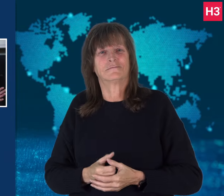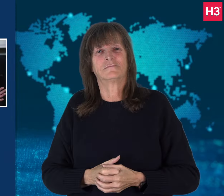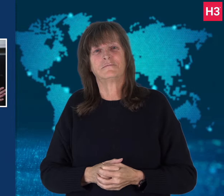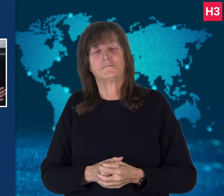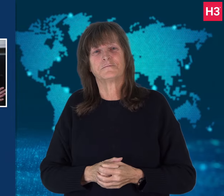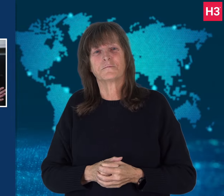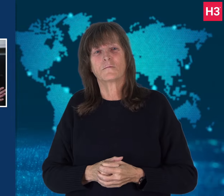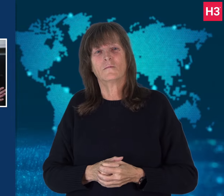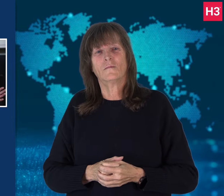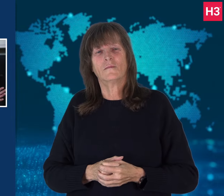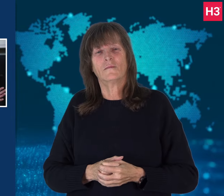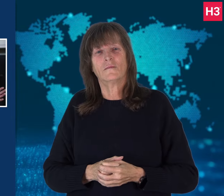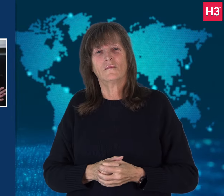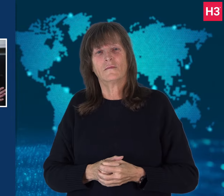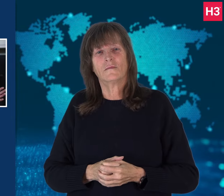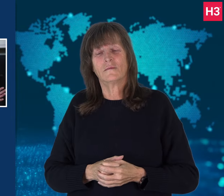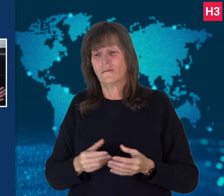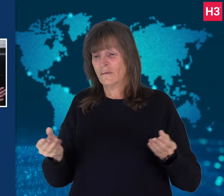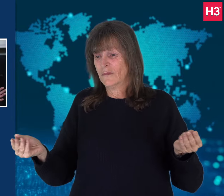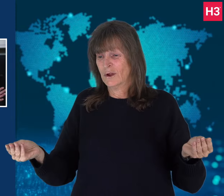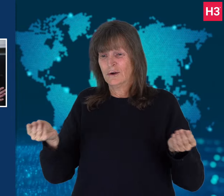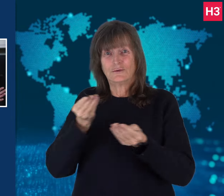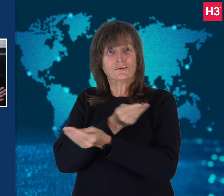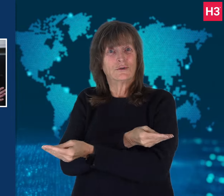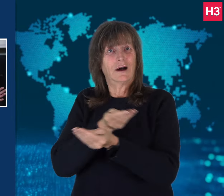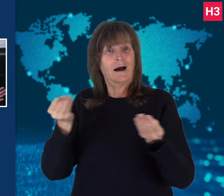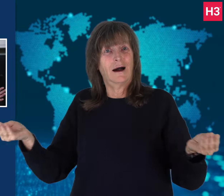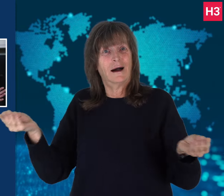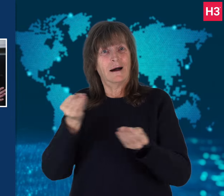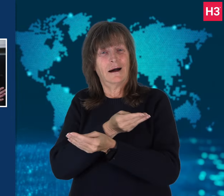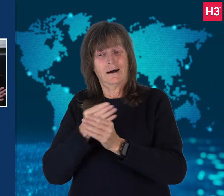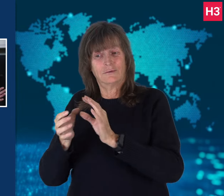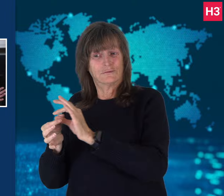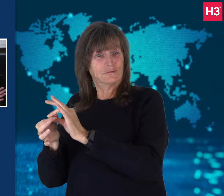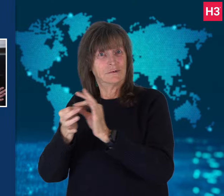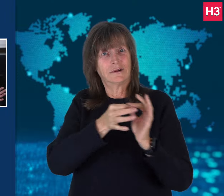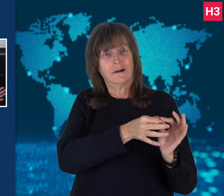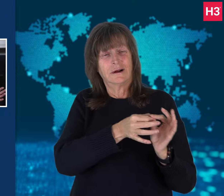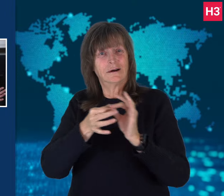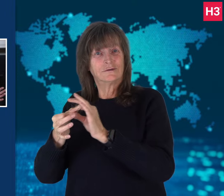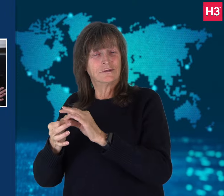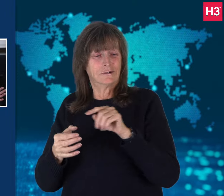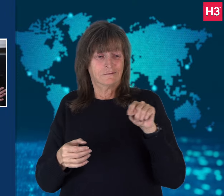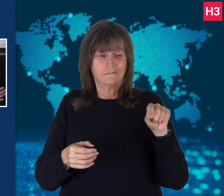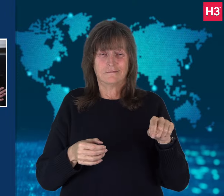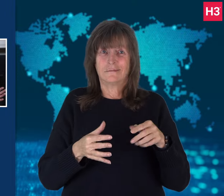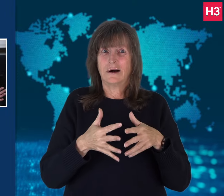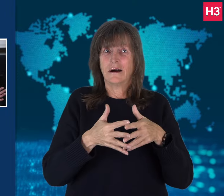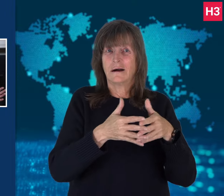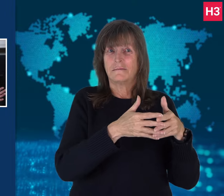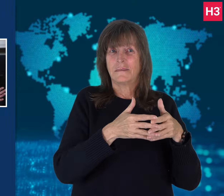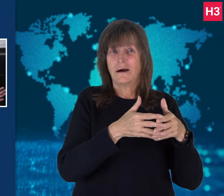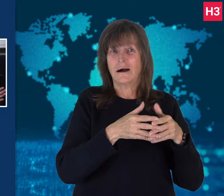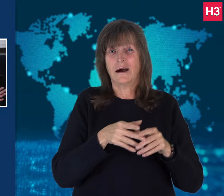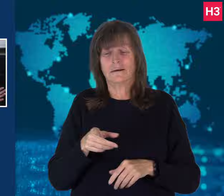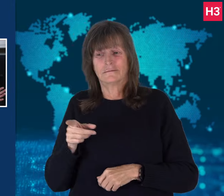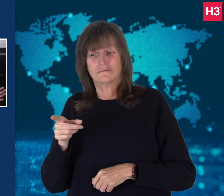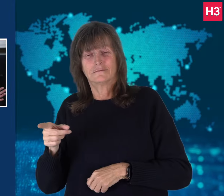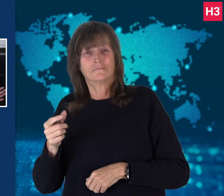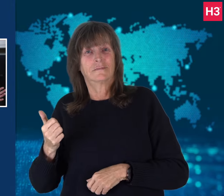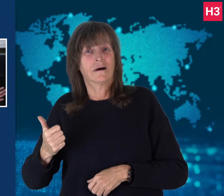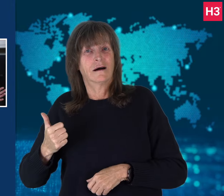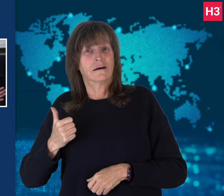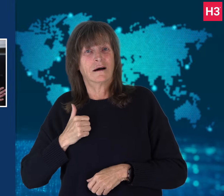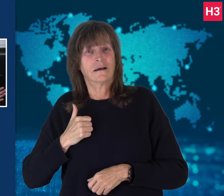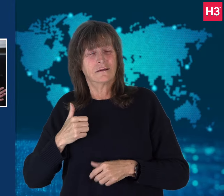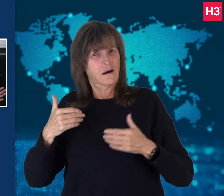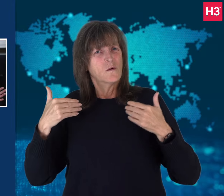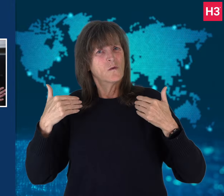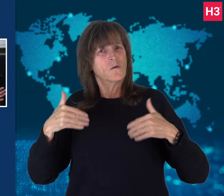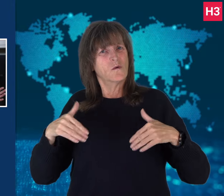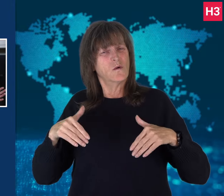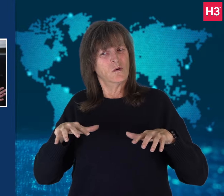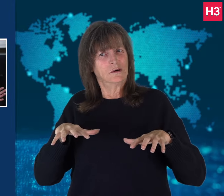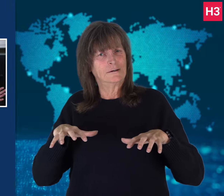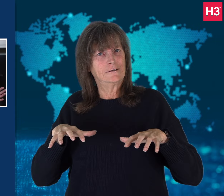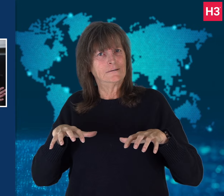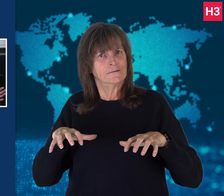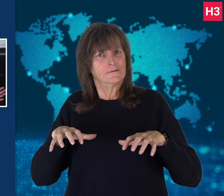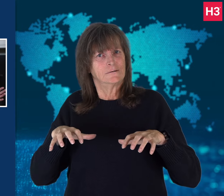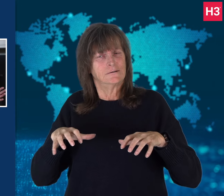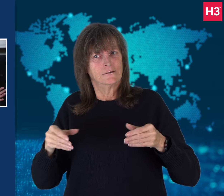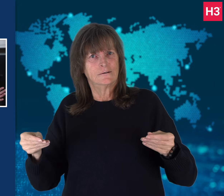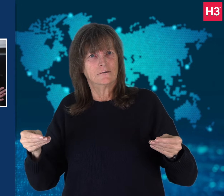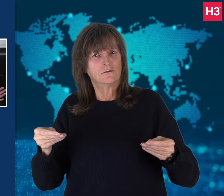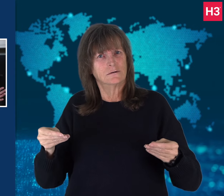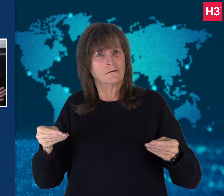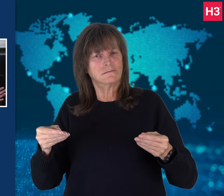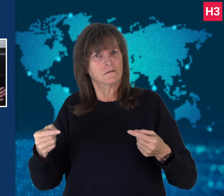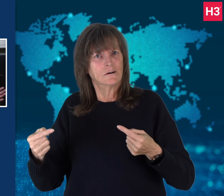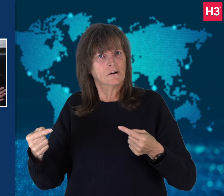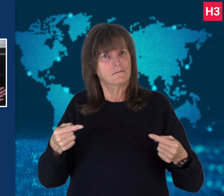Trade relations between the U.S. and Canada have been tense,